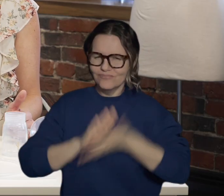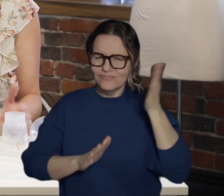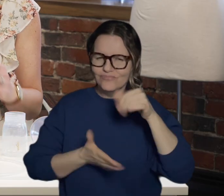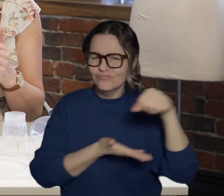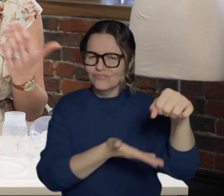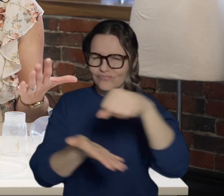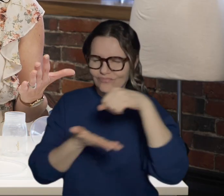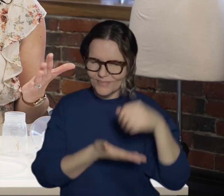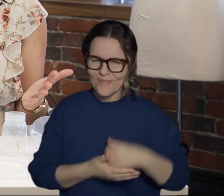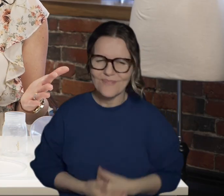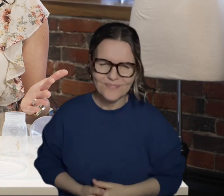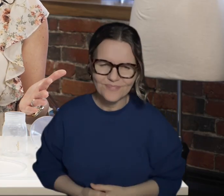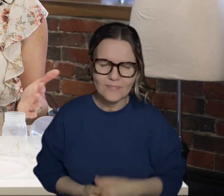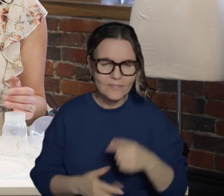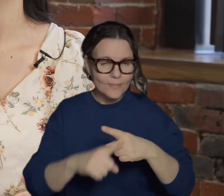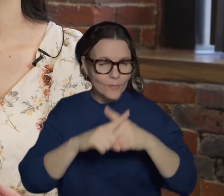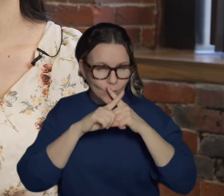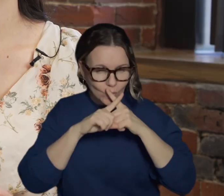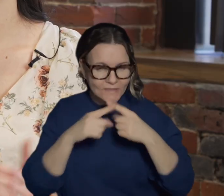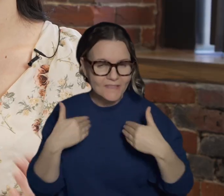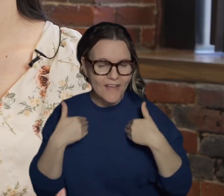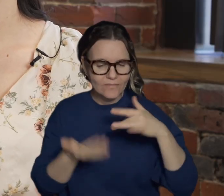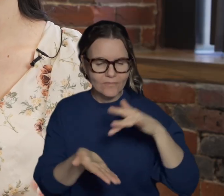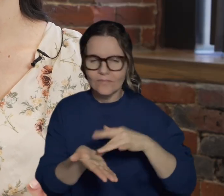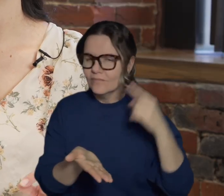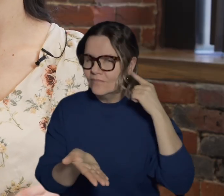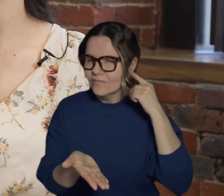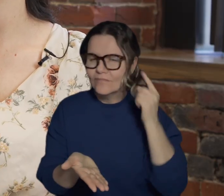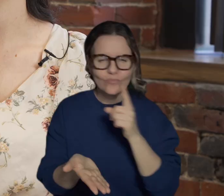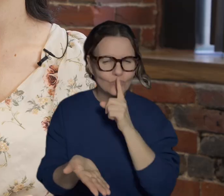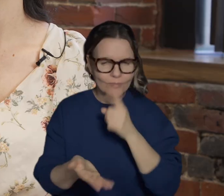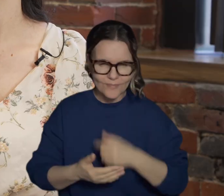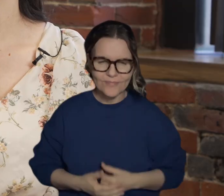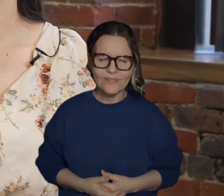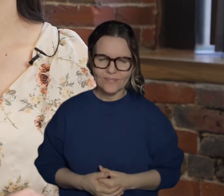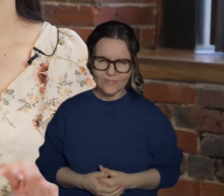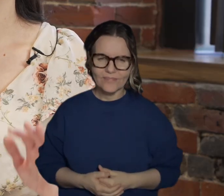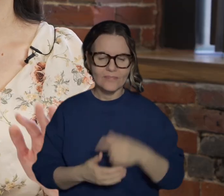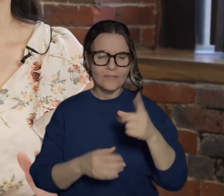like a cell phone you can use it on the go and then it also has a mute button so that we can